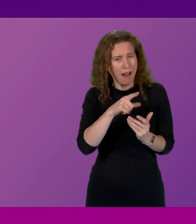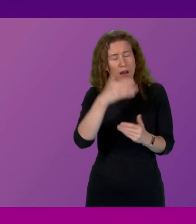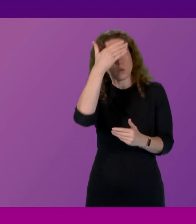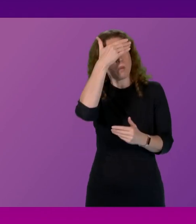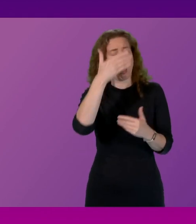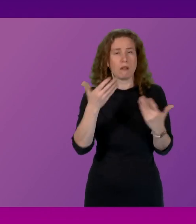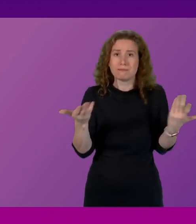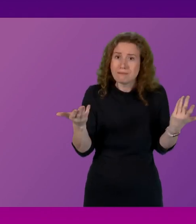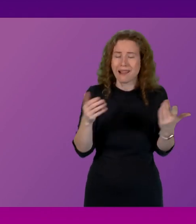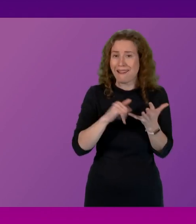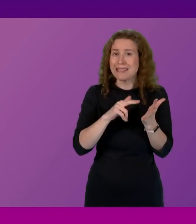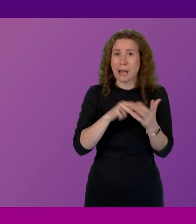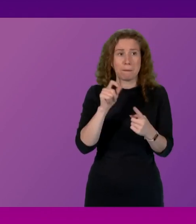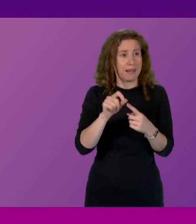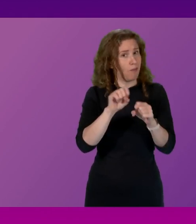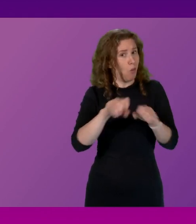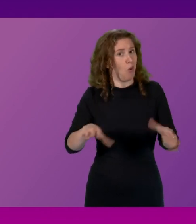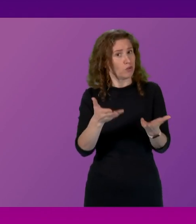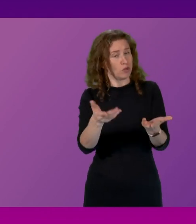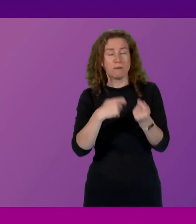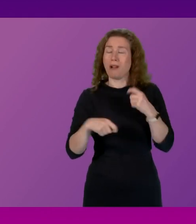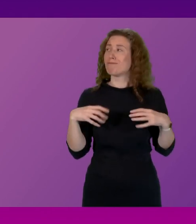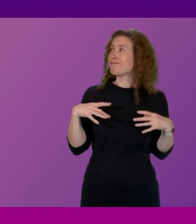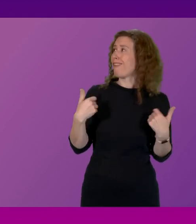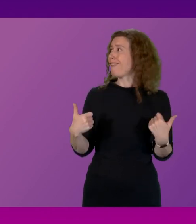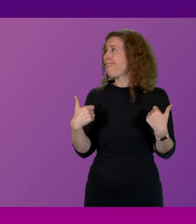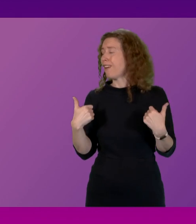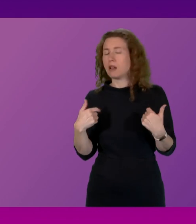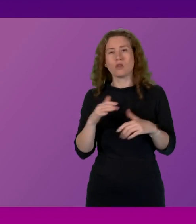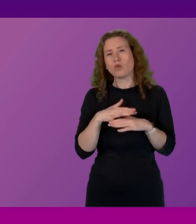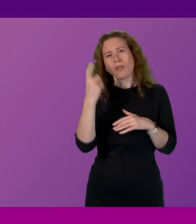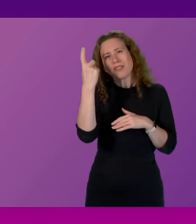SNP has lost its way and got complacent and no longer puts the interests of the Scottish